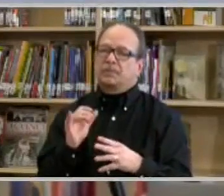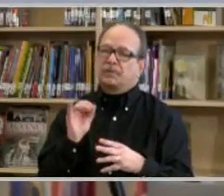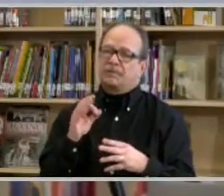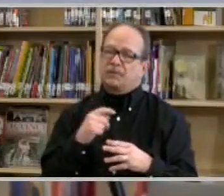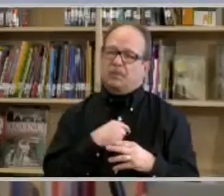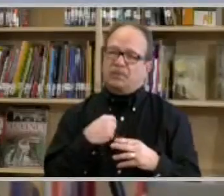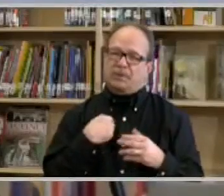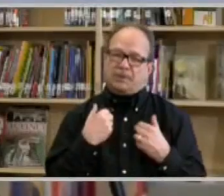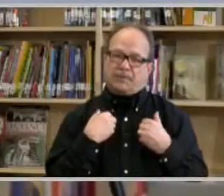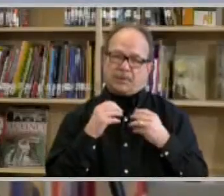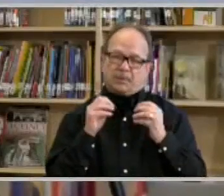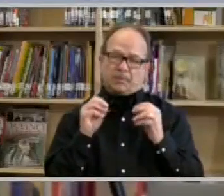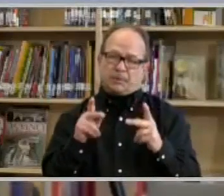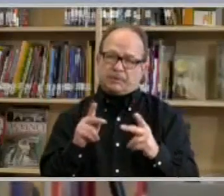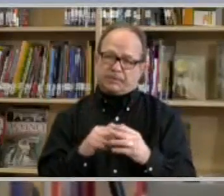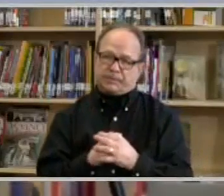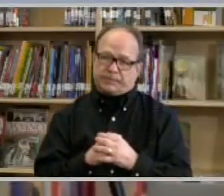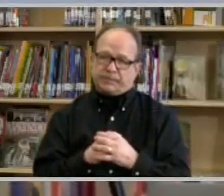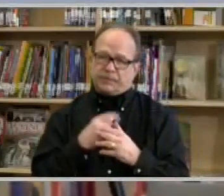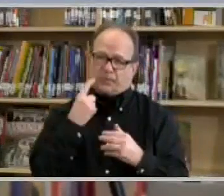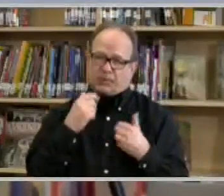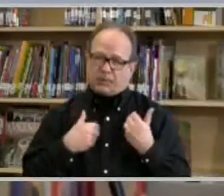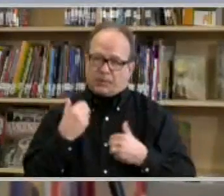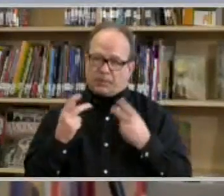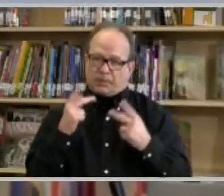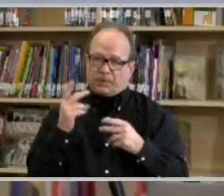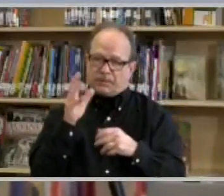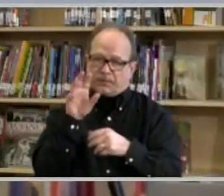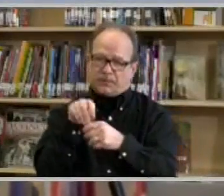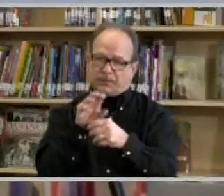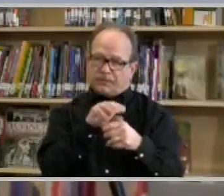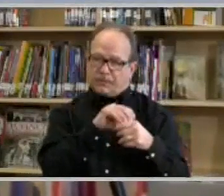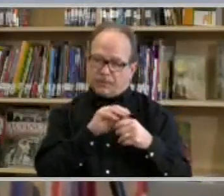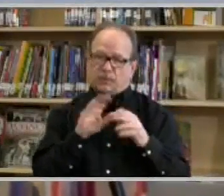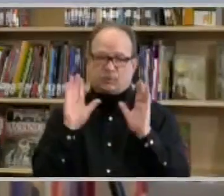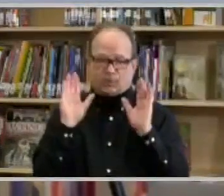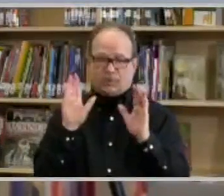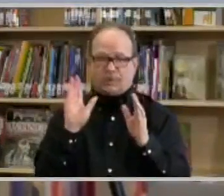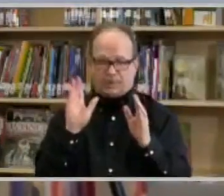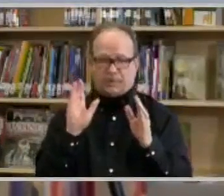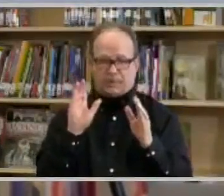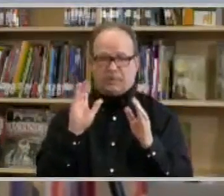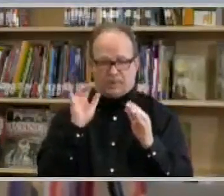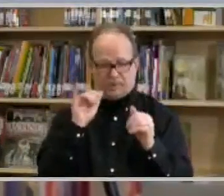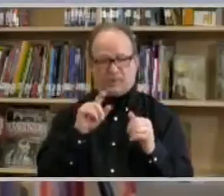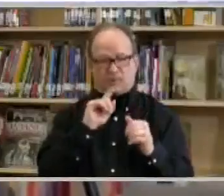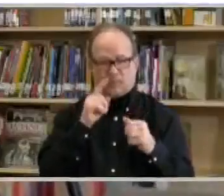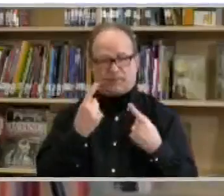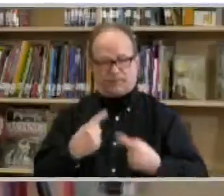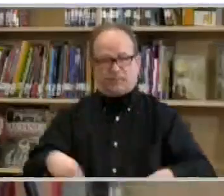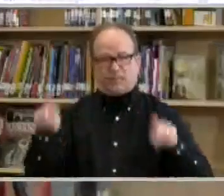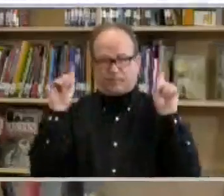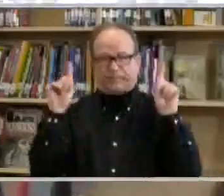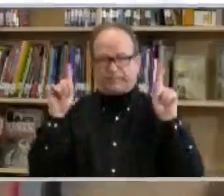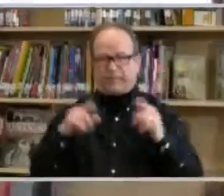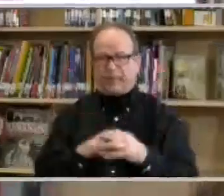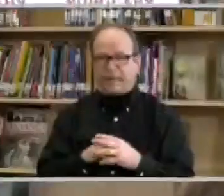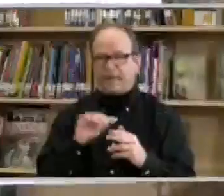ON CONSCIOUS BIAS. I THINK IF GIVEN THE PLATFORM, IF GIVEN THE OPPORTUNITY THAT THAT CAN PRODUCE SIGNIFICANT RESULTS. OKAY.